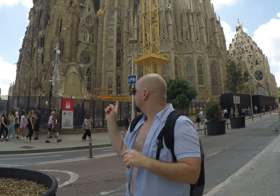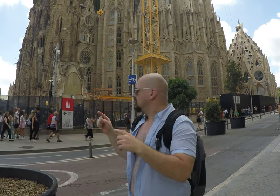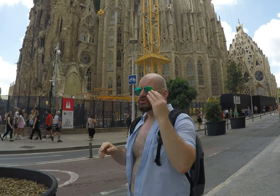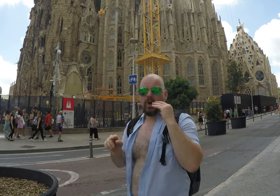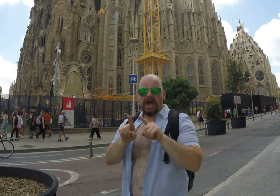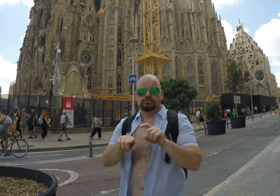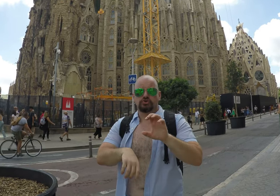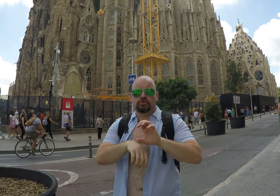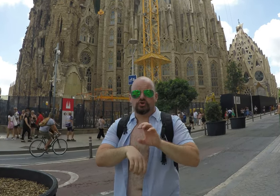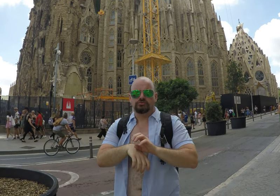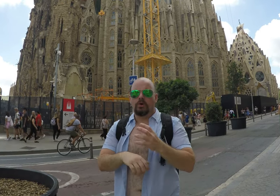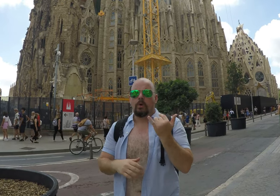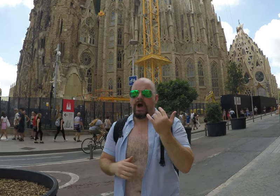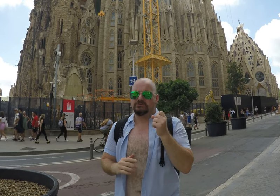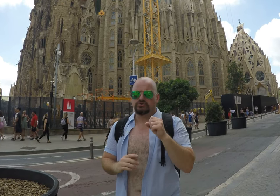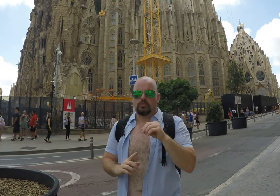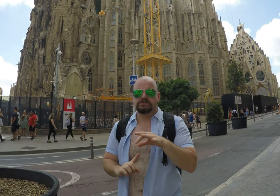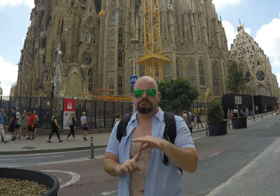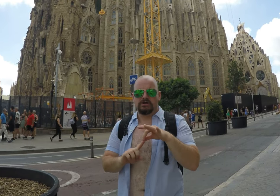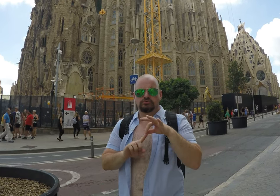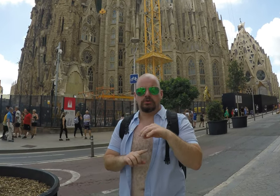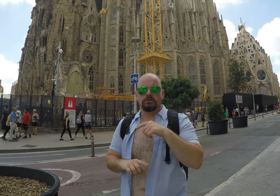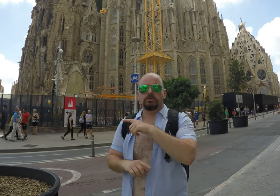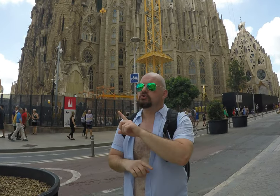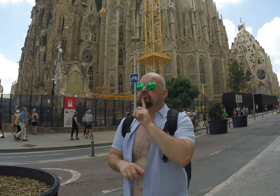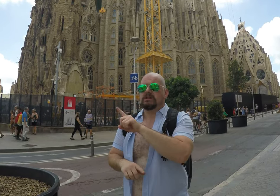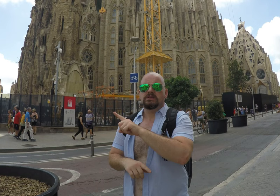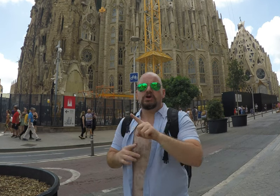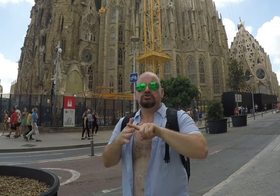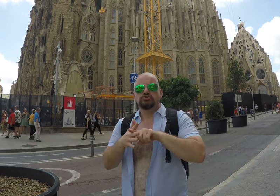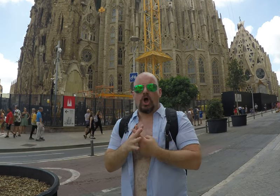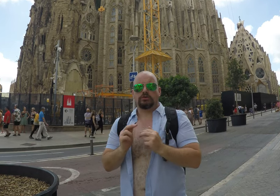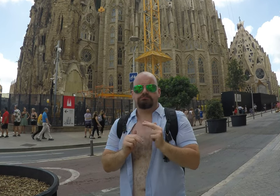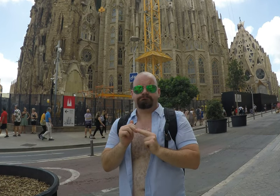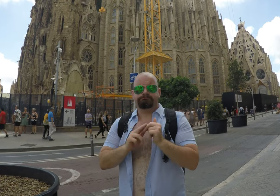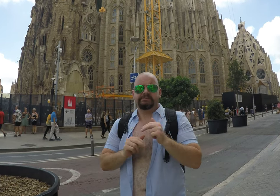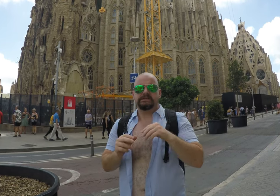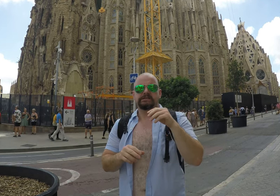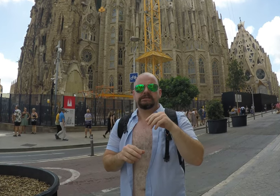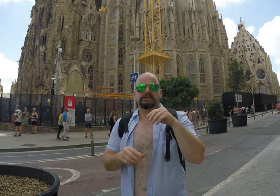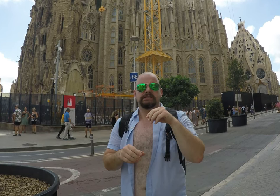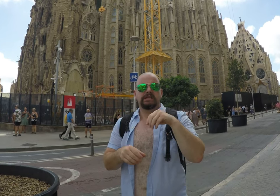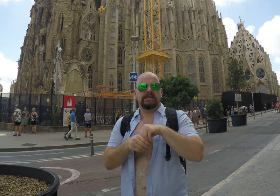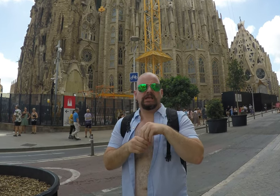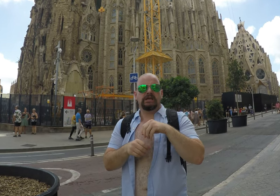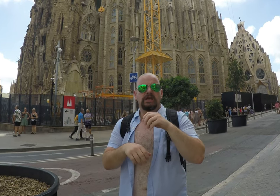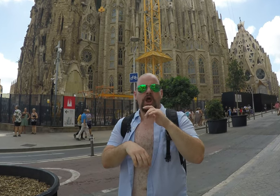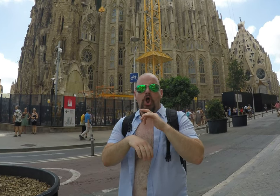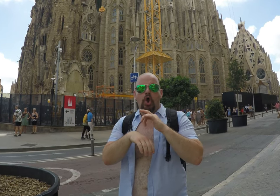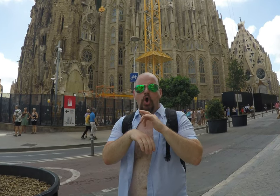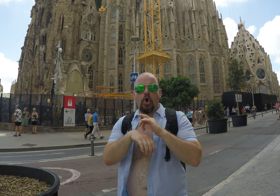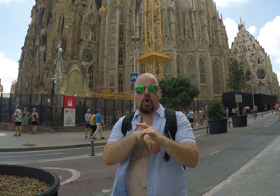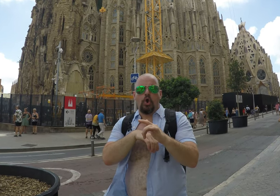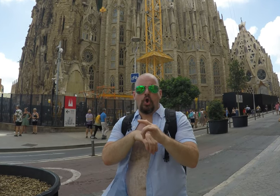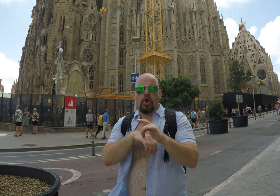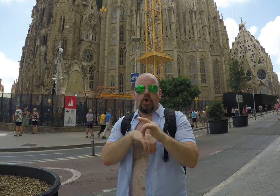This is a church and there is something special about this building. This was started to build in early --